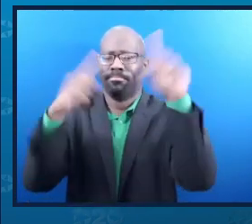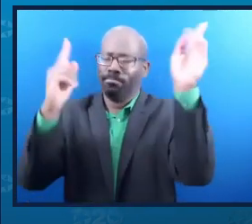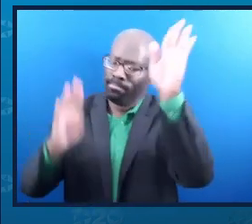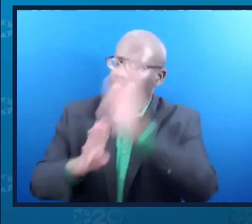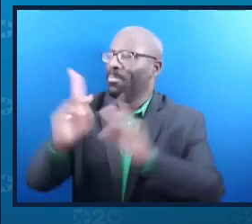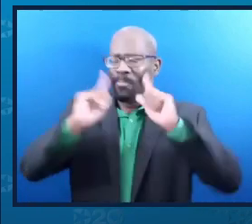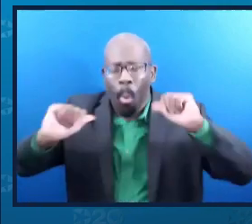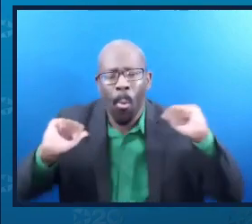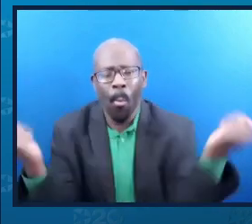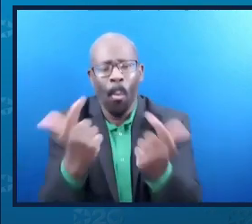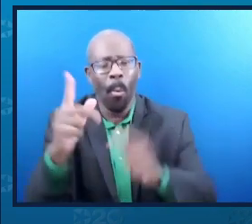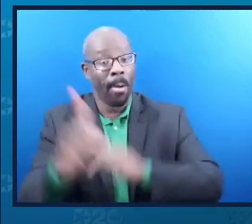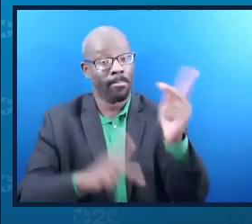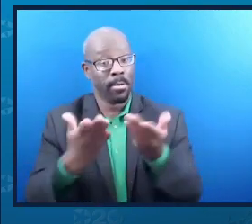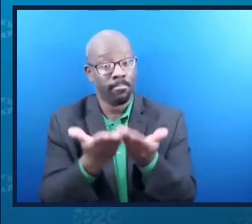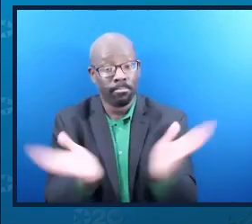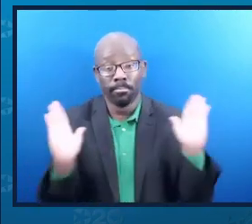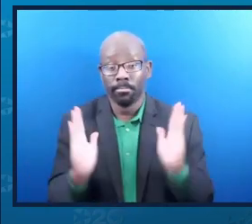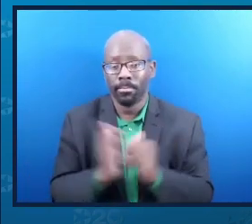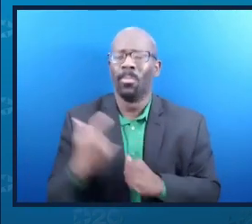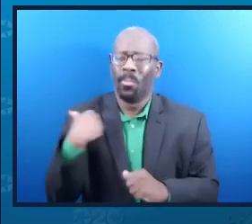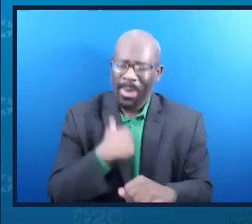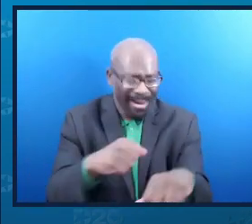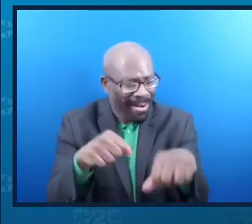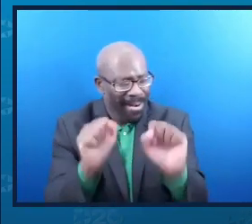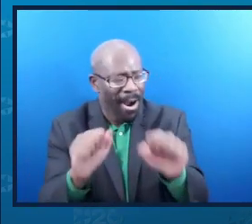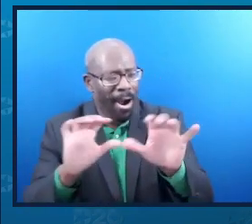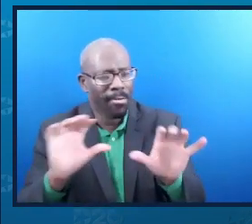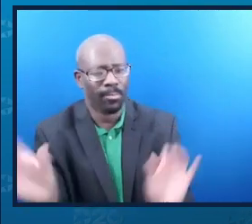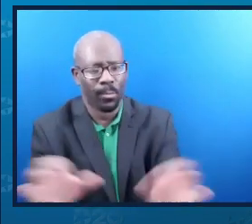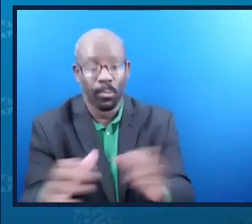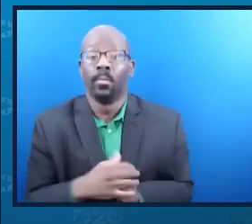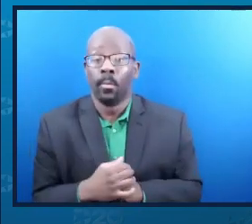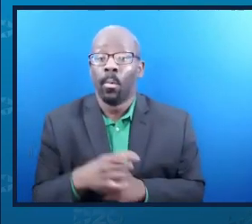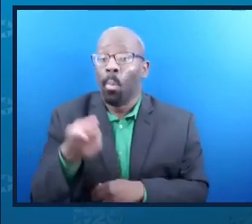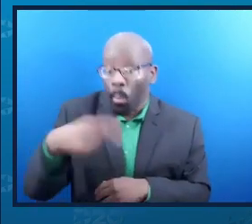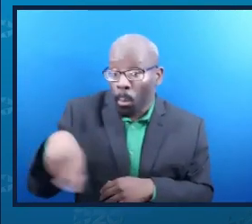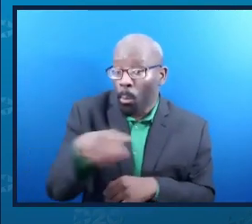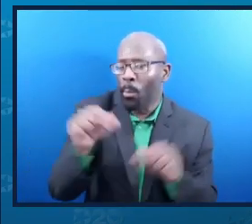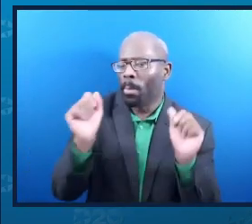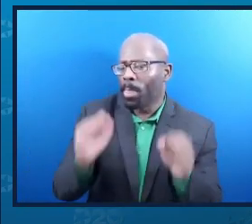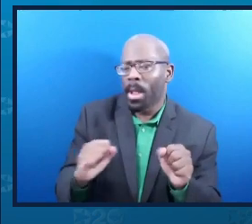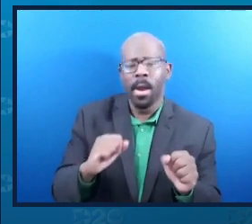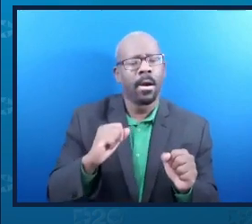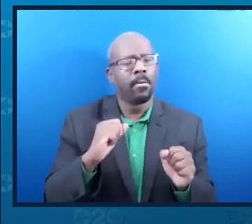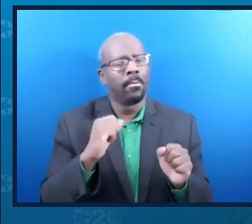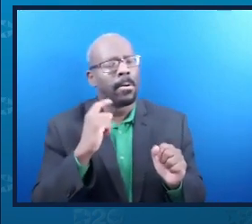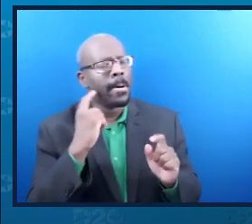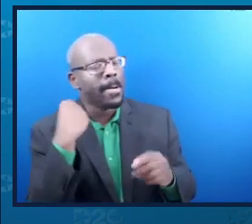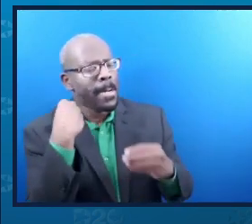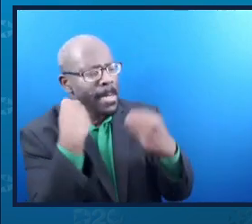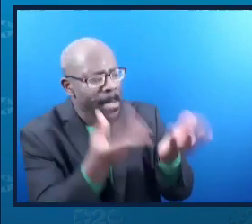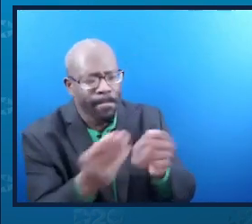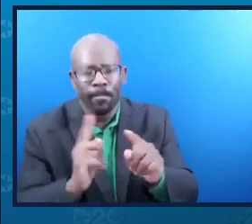FOR ALL OF US.